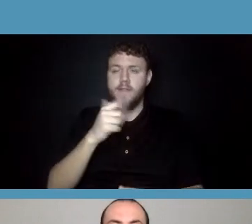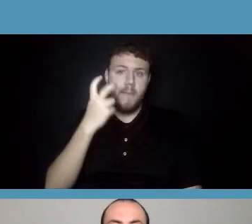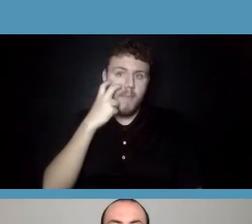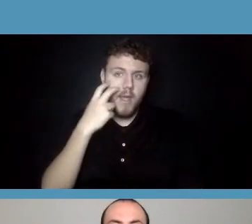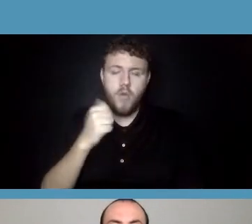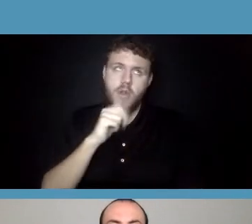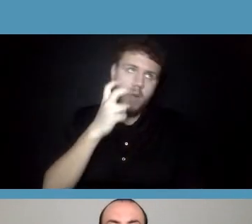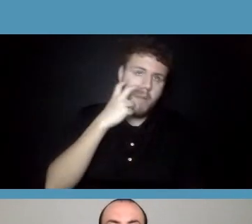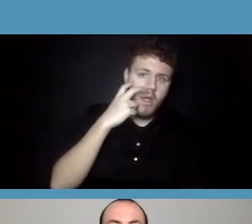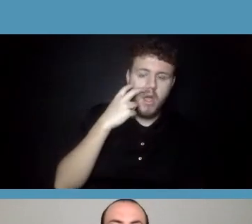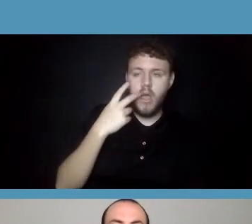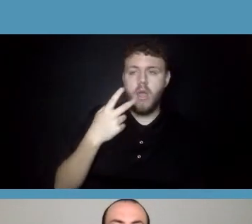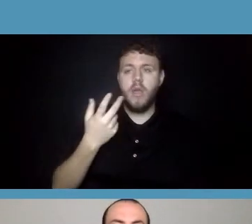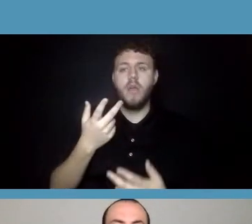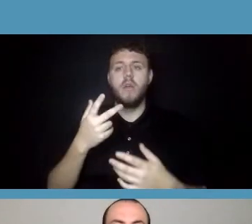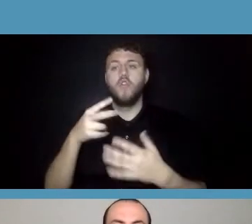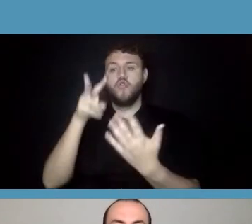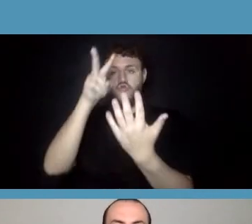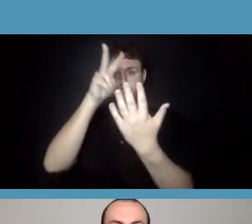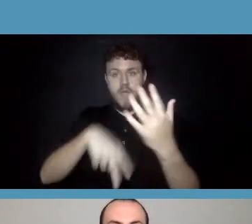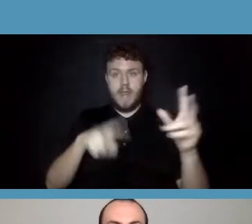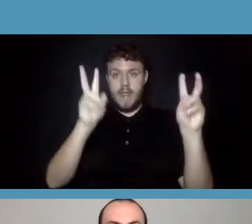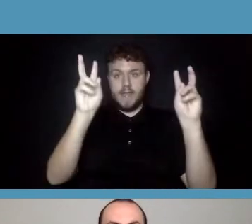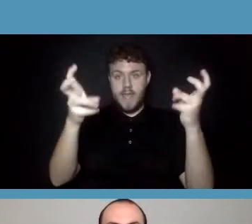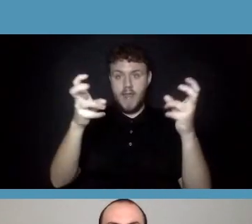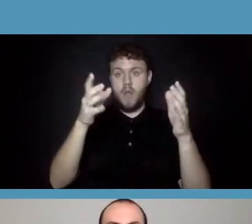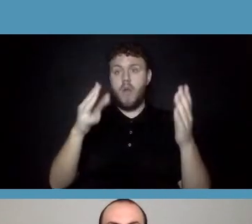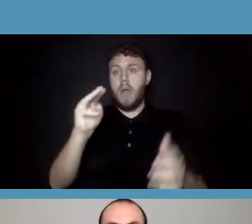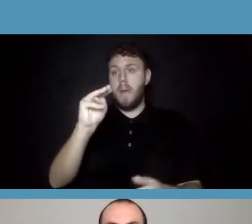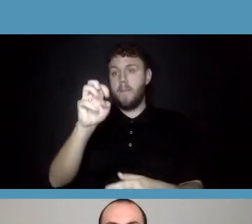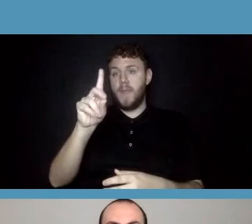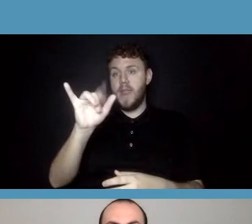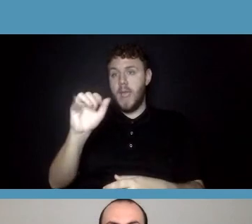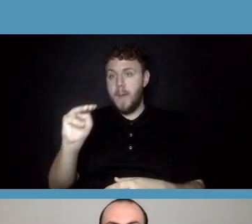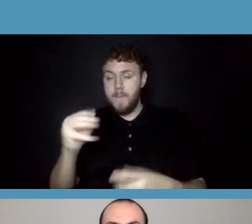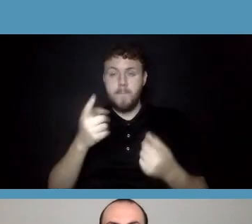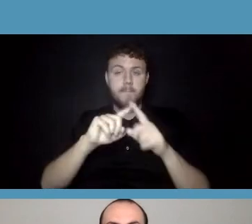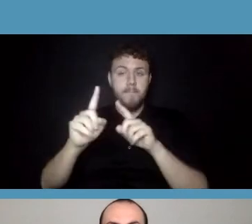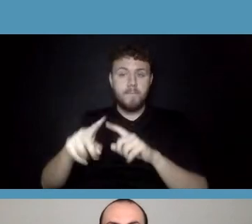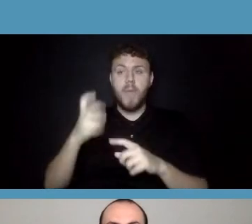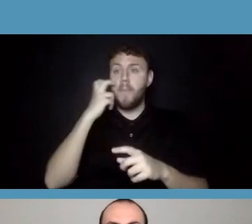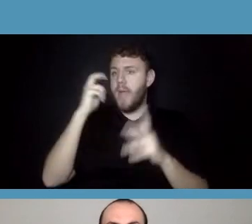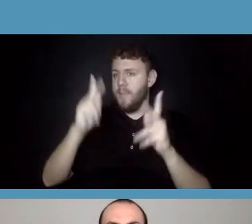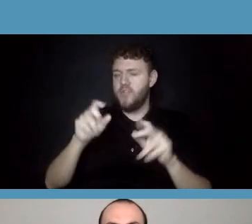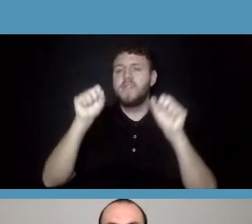reading the title, the medium and all of that, the blind person will also be reading that so it